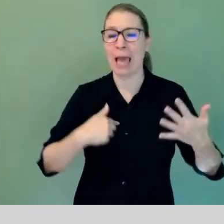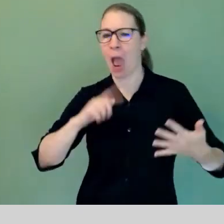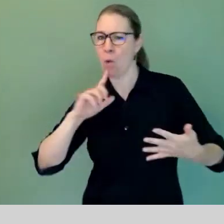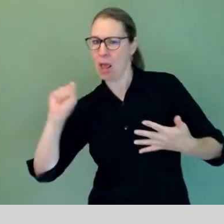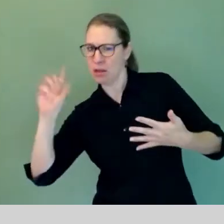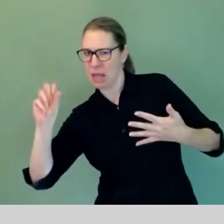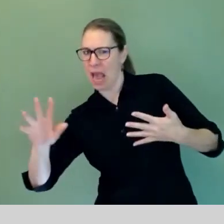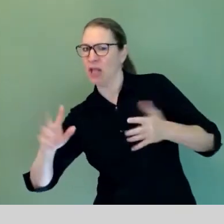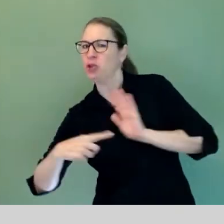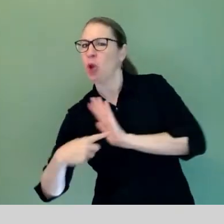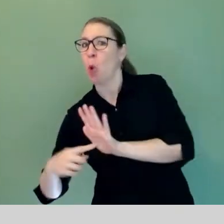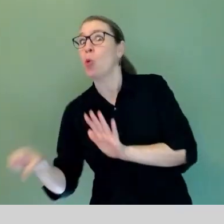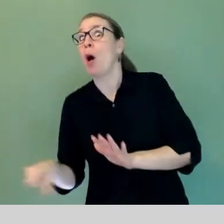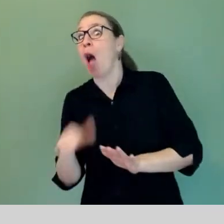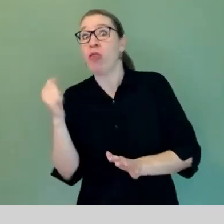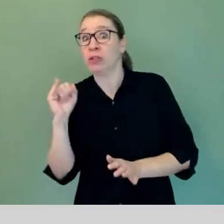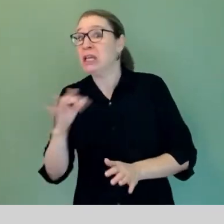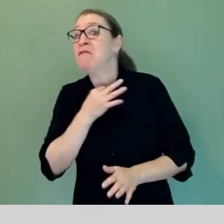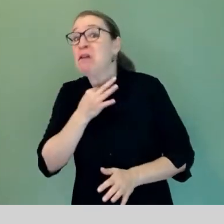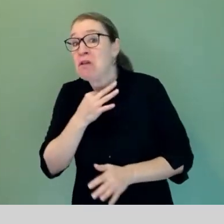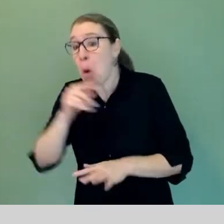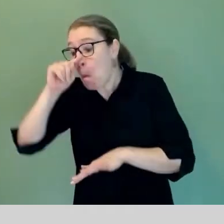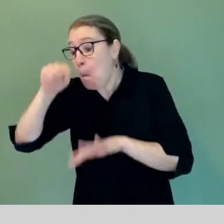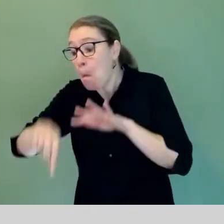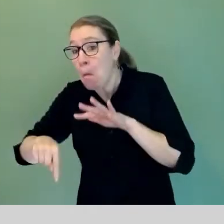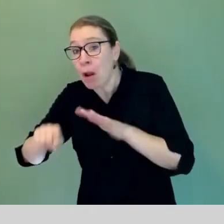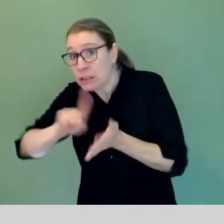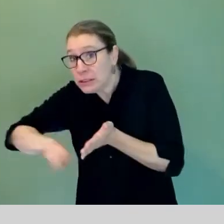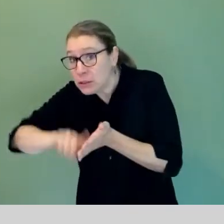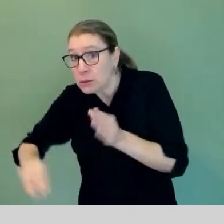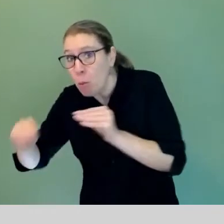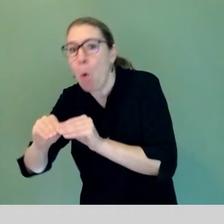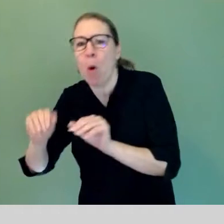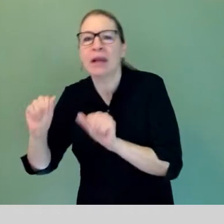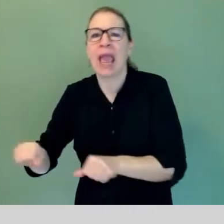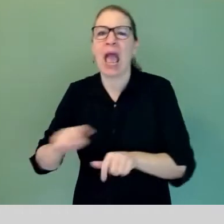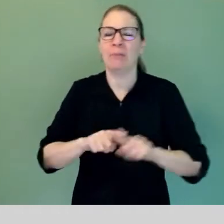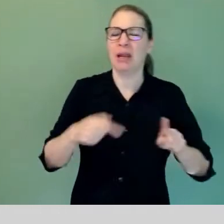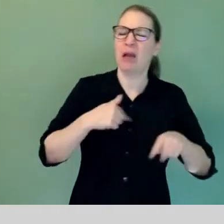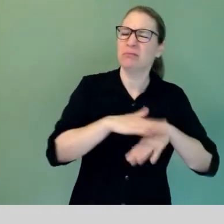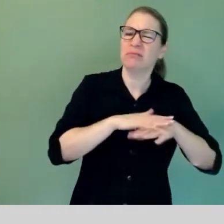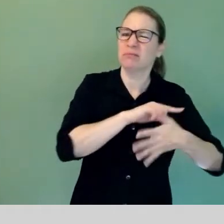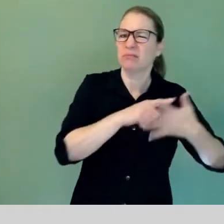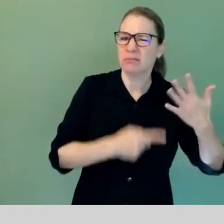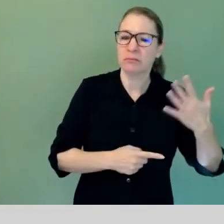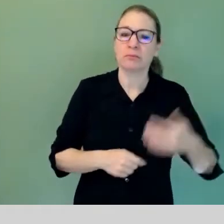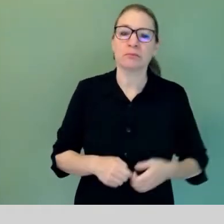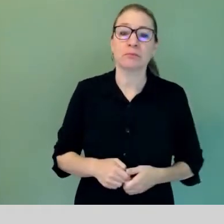and I'll be listing the rest of them in a separate slide, just in case anybody wants to dig in further. So one